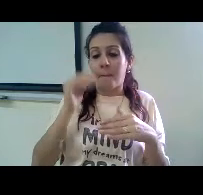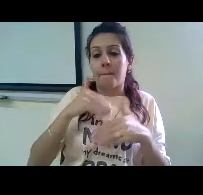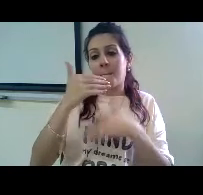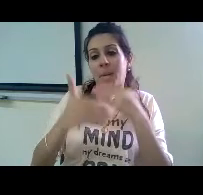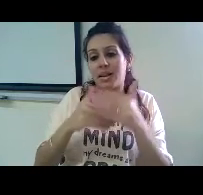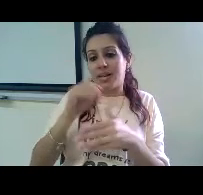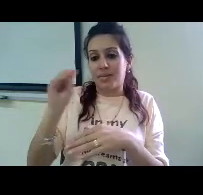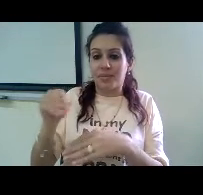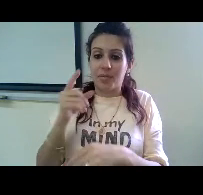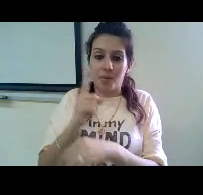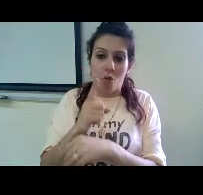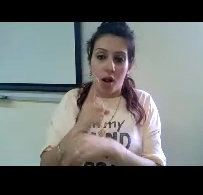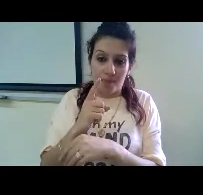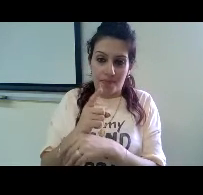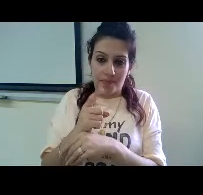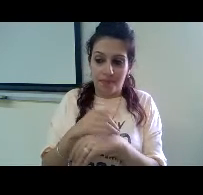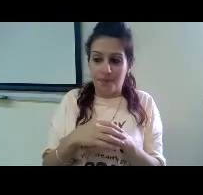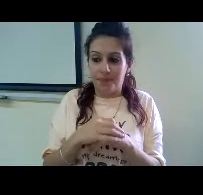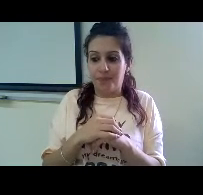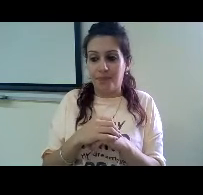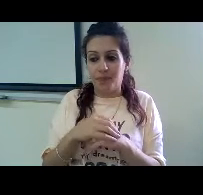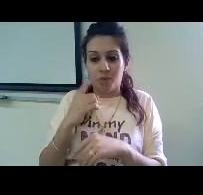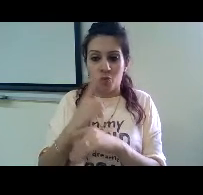When you're trying to introduce something new,